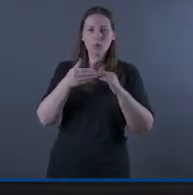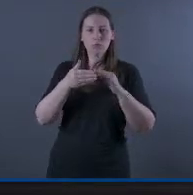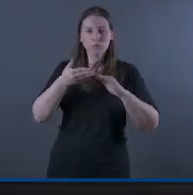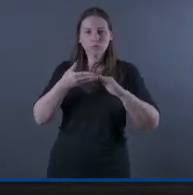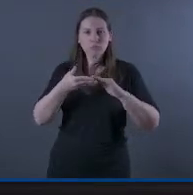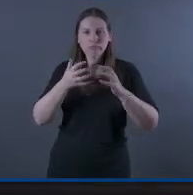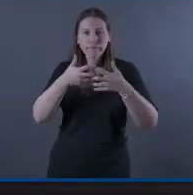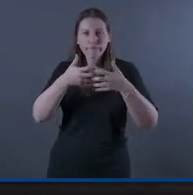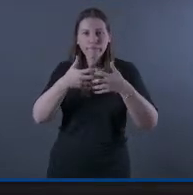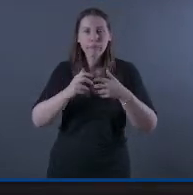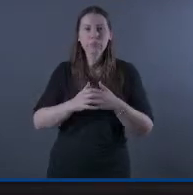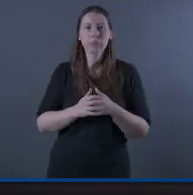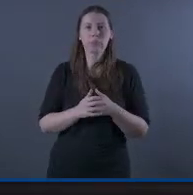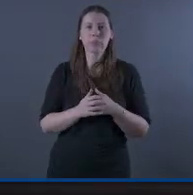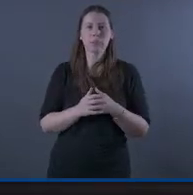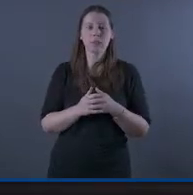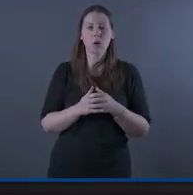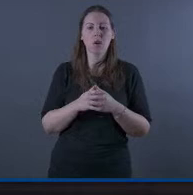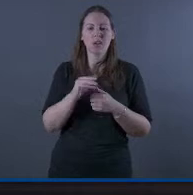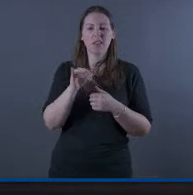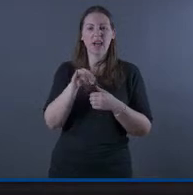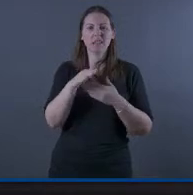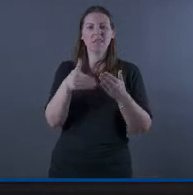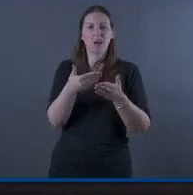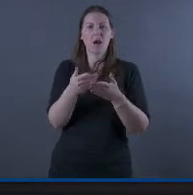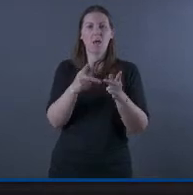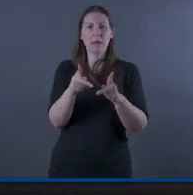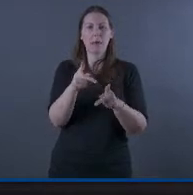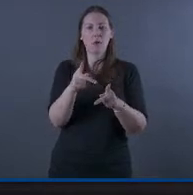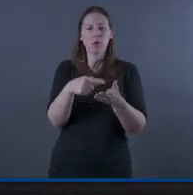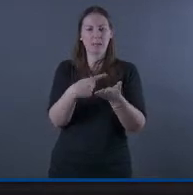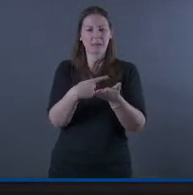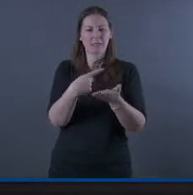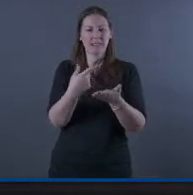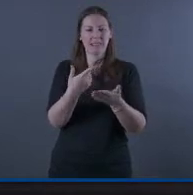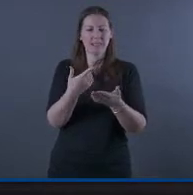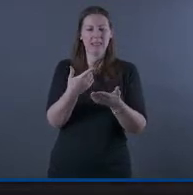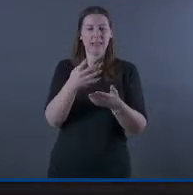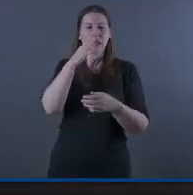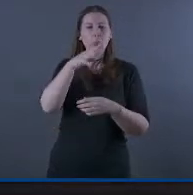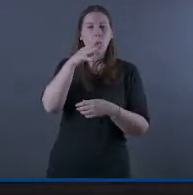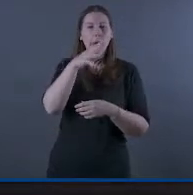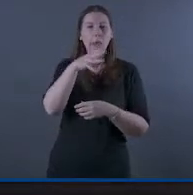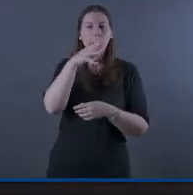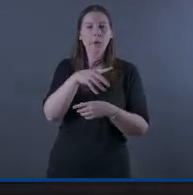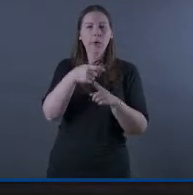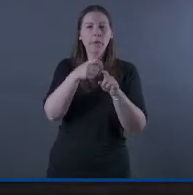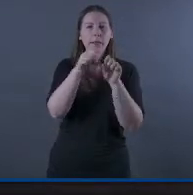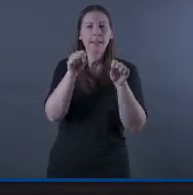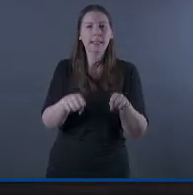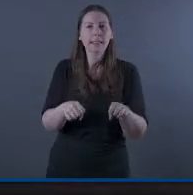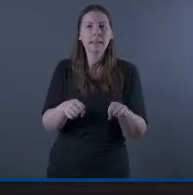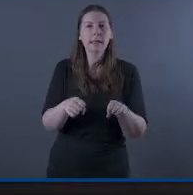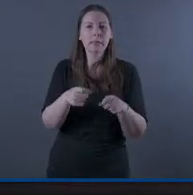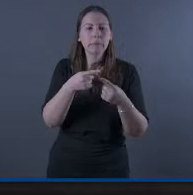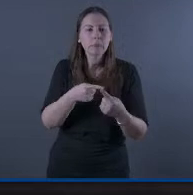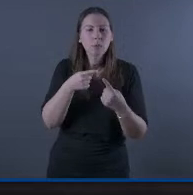that sometimes have a challenge accessing services and getting needs met. From a story perspective, which to me are the most important